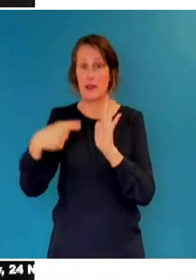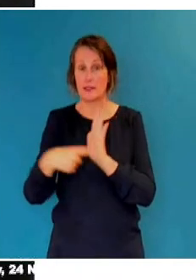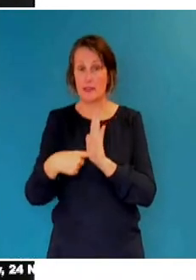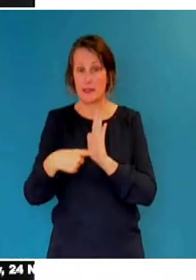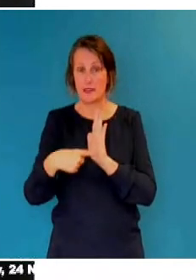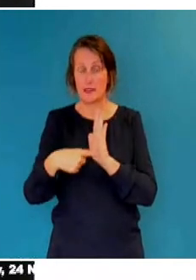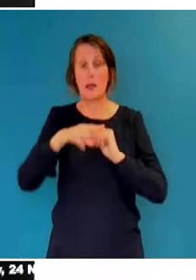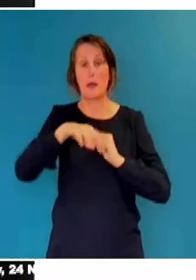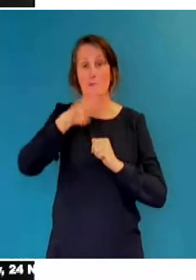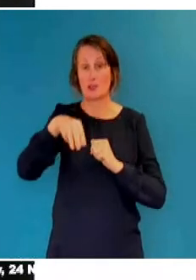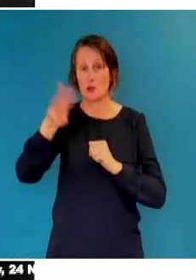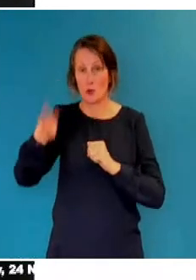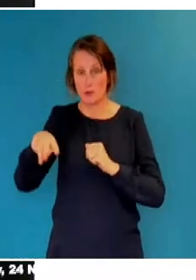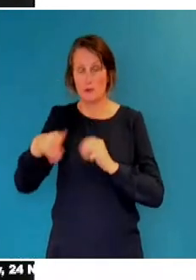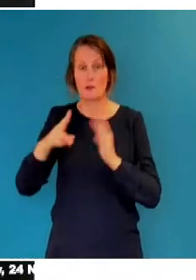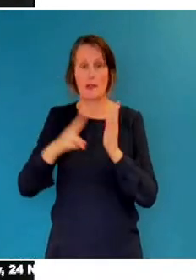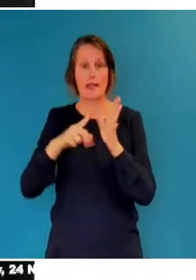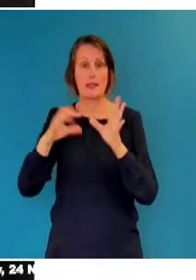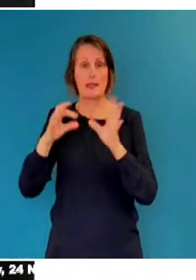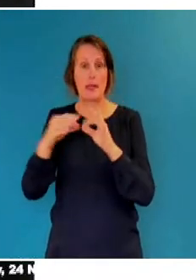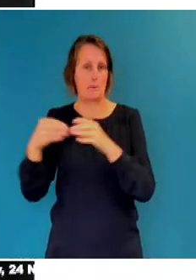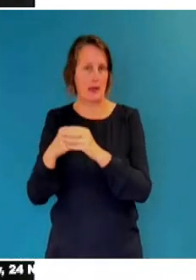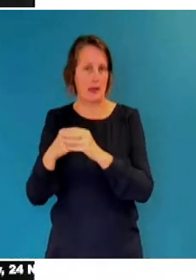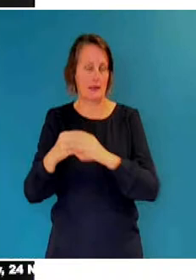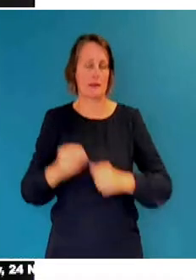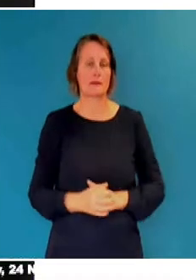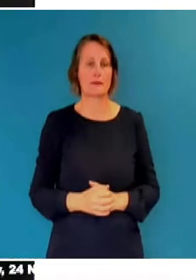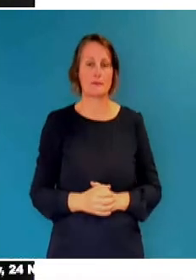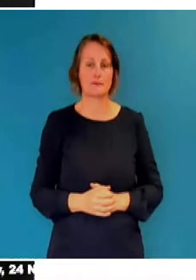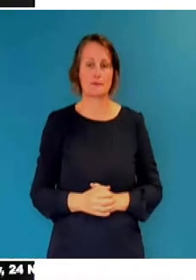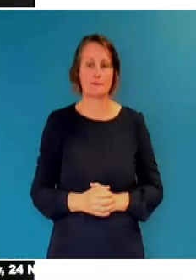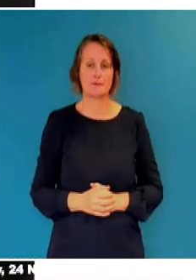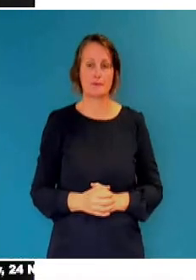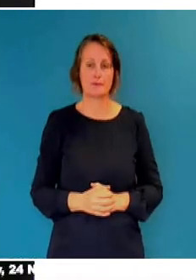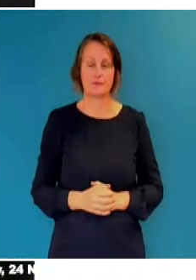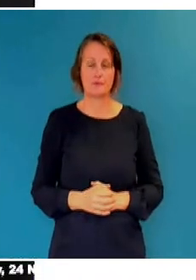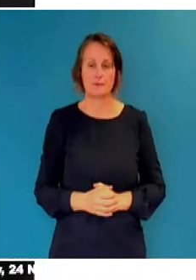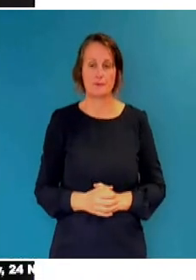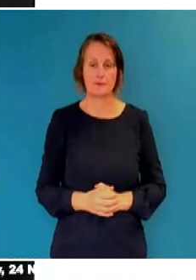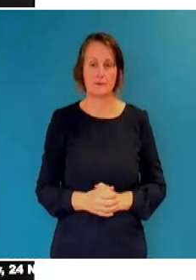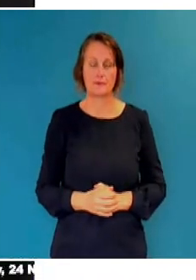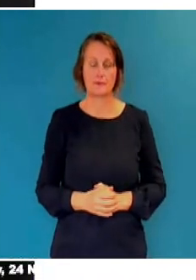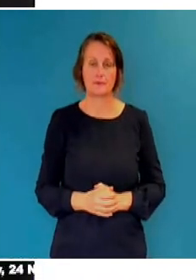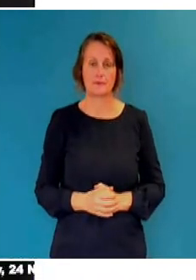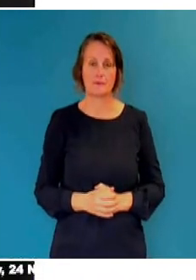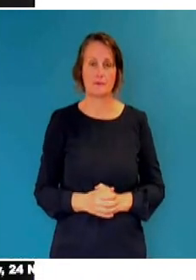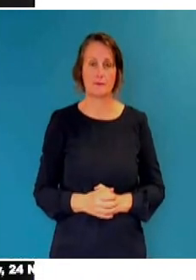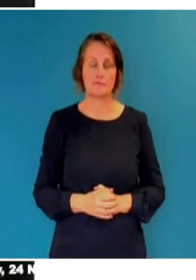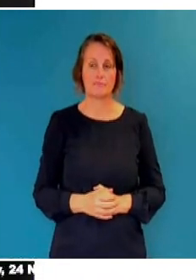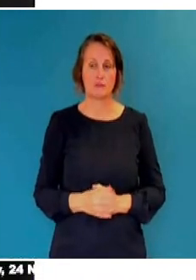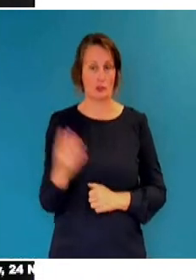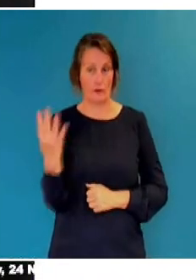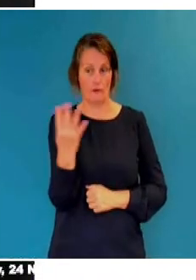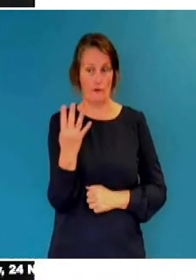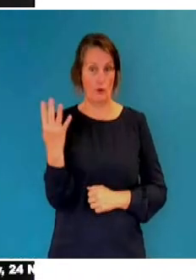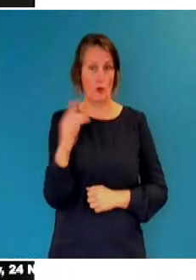and NAB. In respect of those parties, I note that